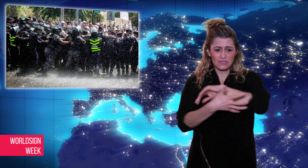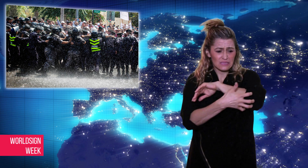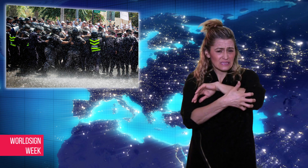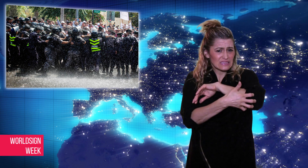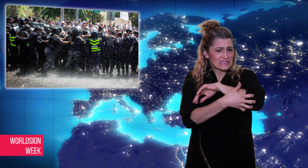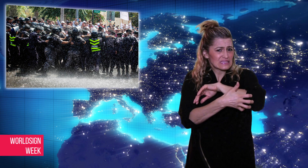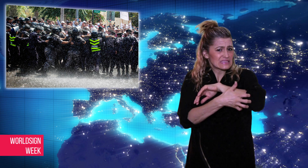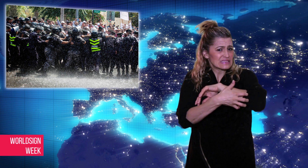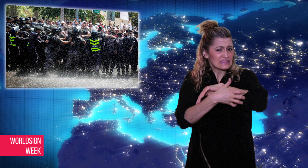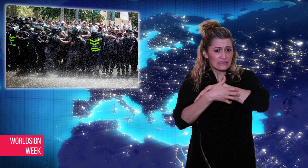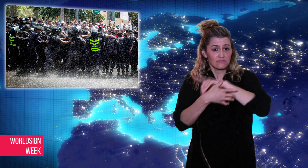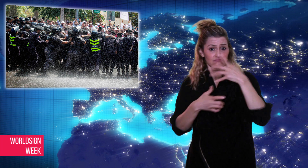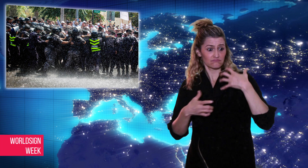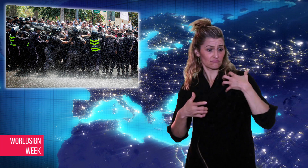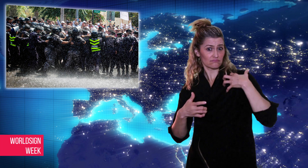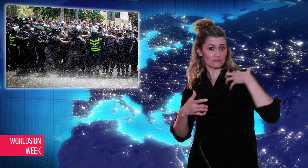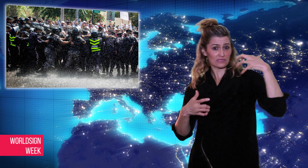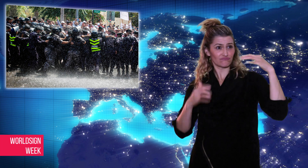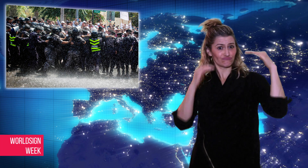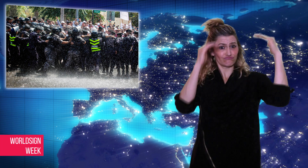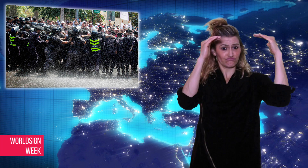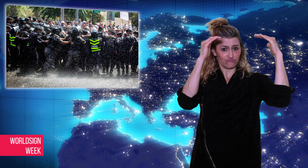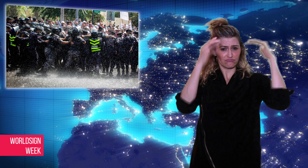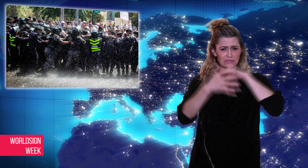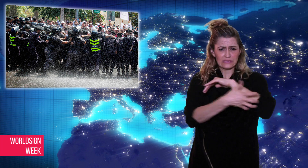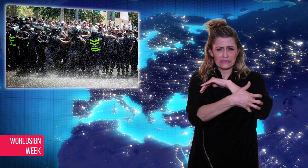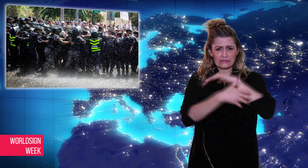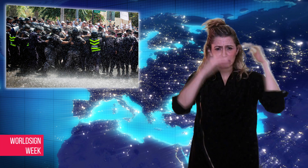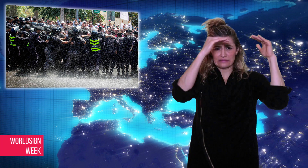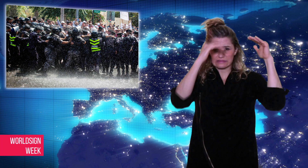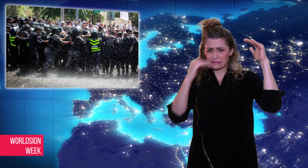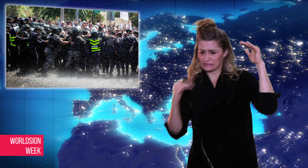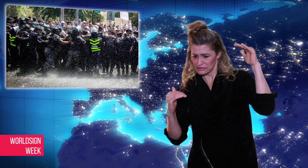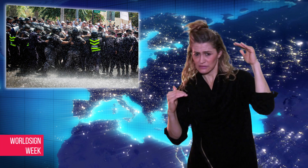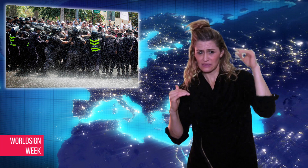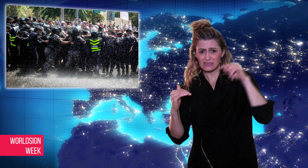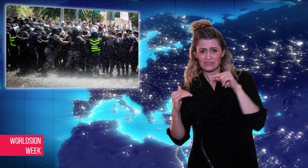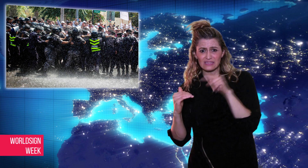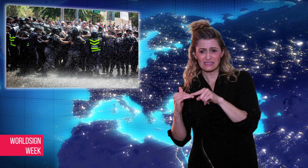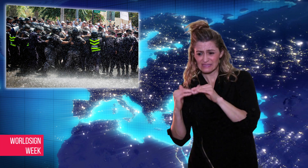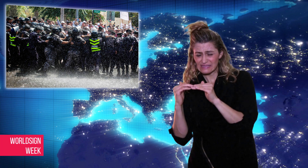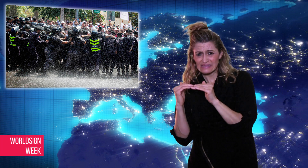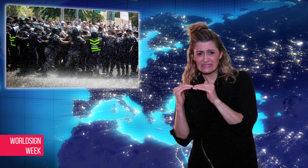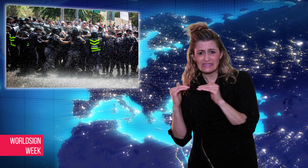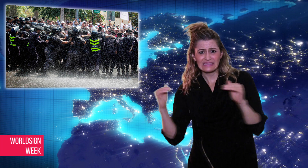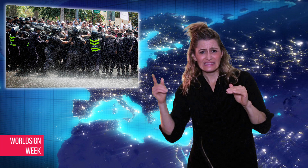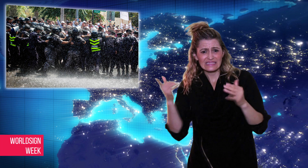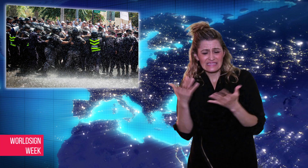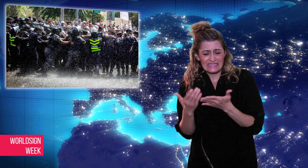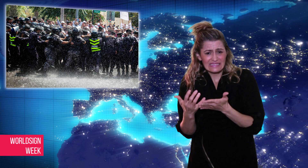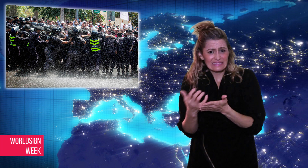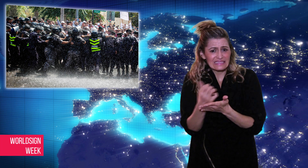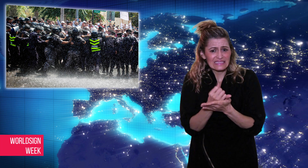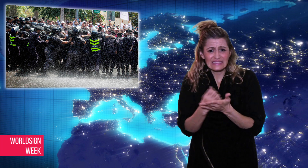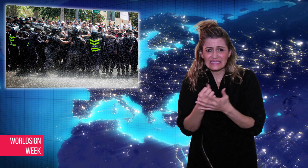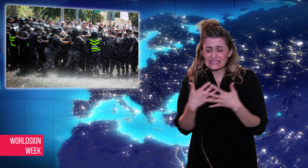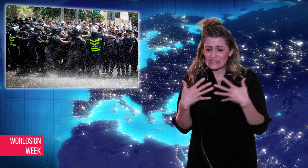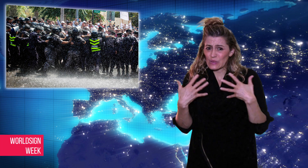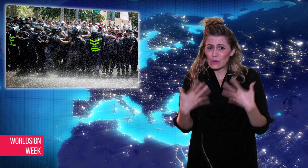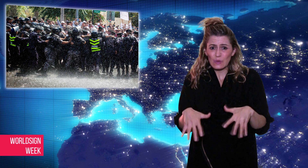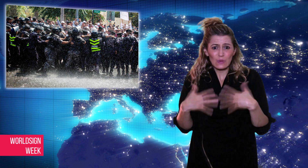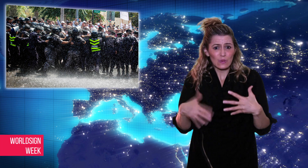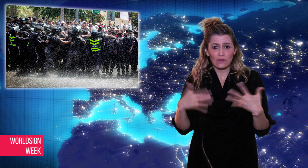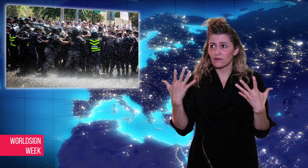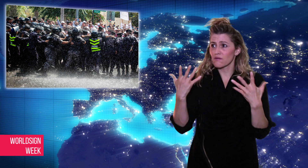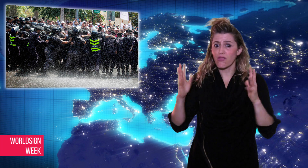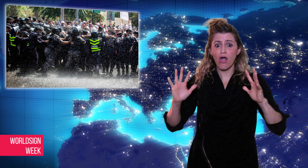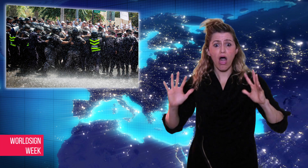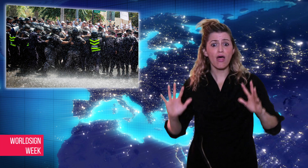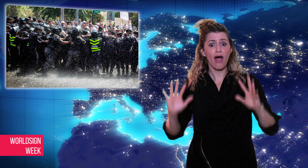salaries are near poverty-line and they are